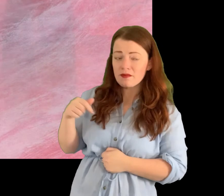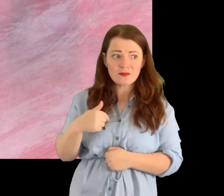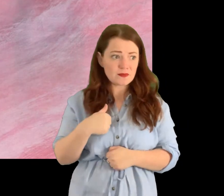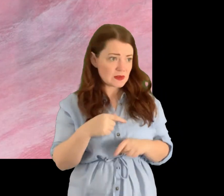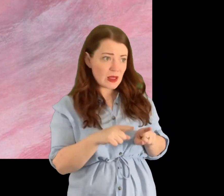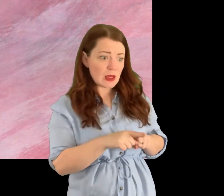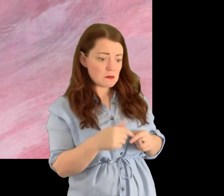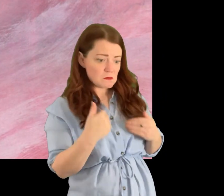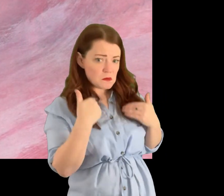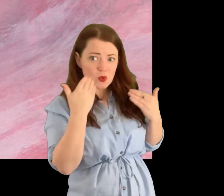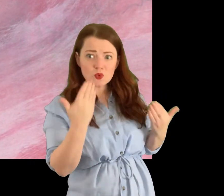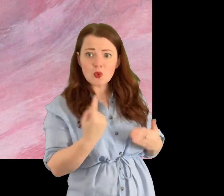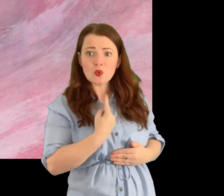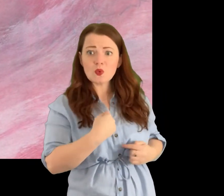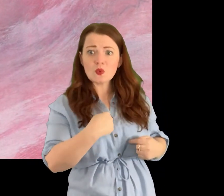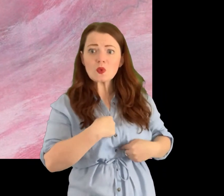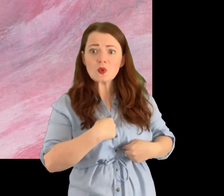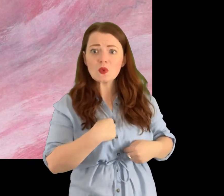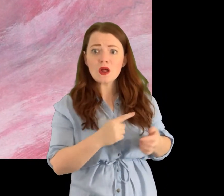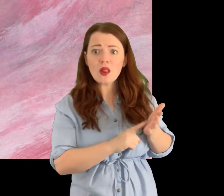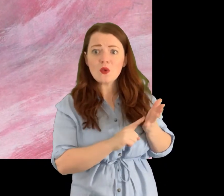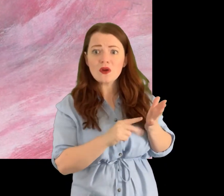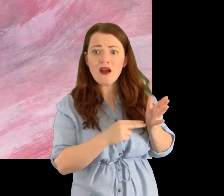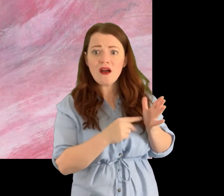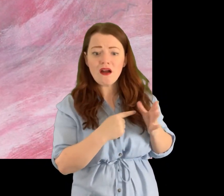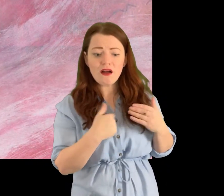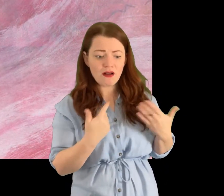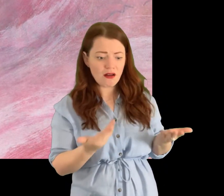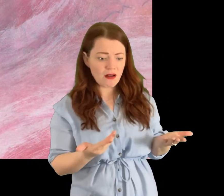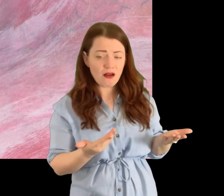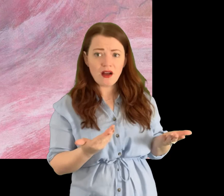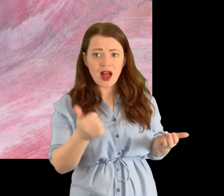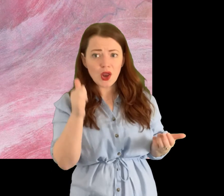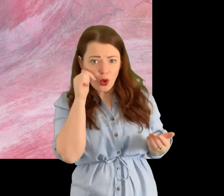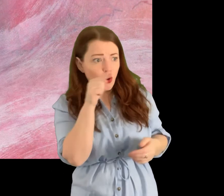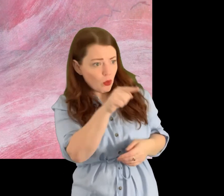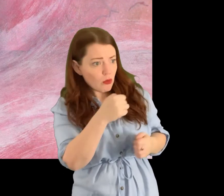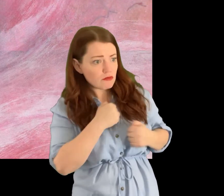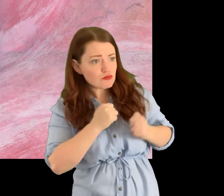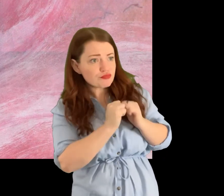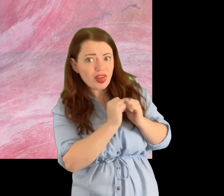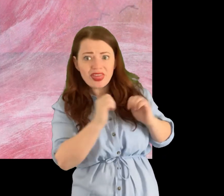“And I don’t know who I am” said Luna “All I know is you are my brother”